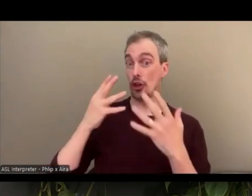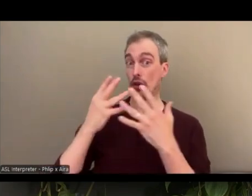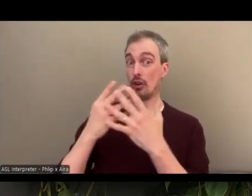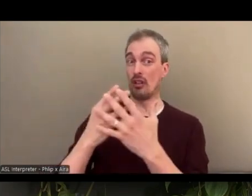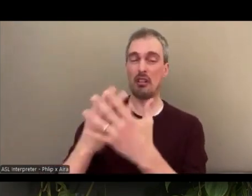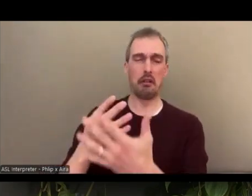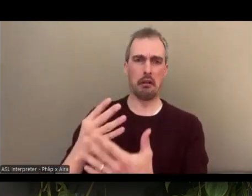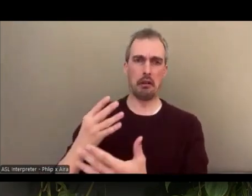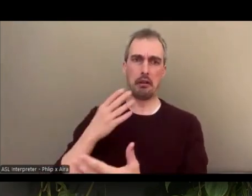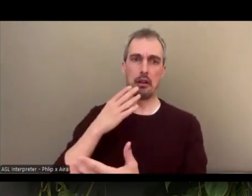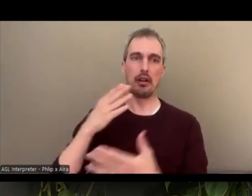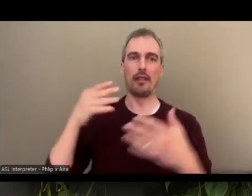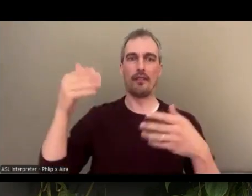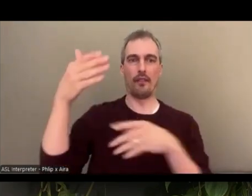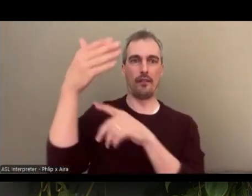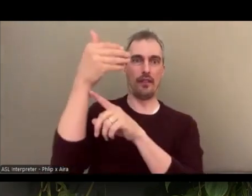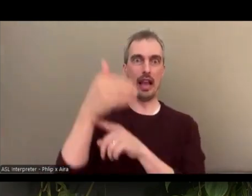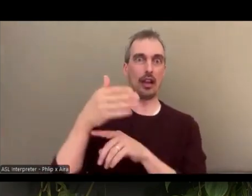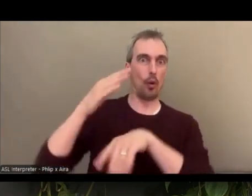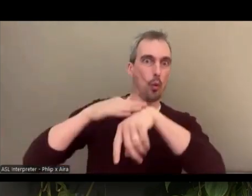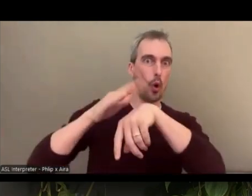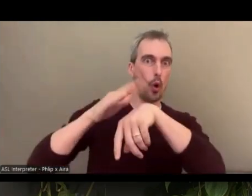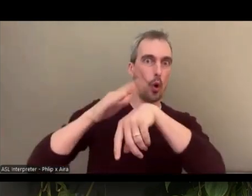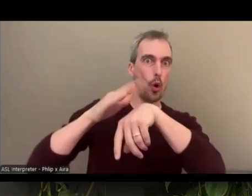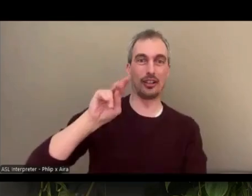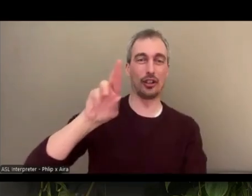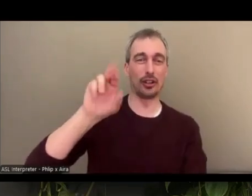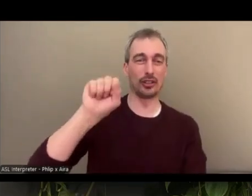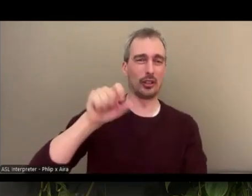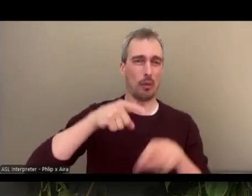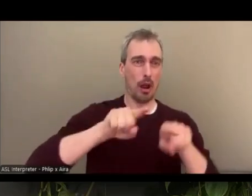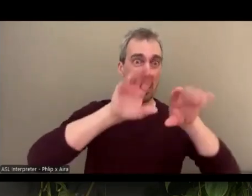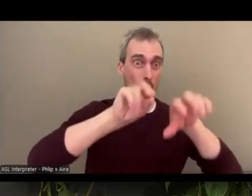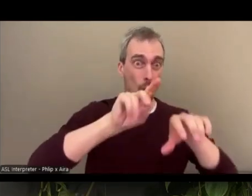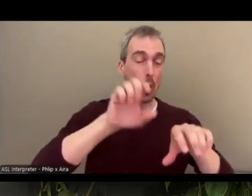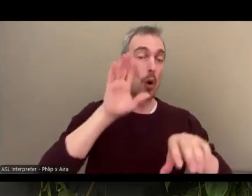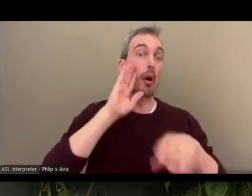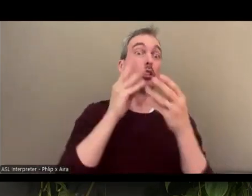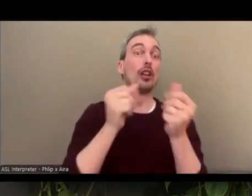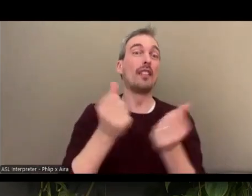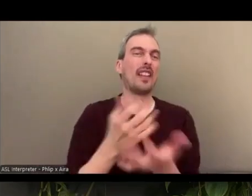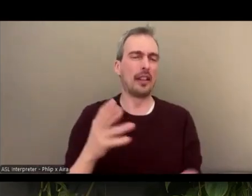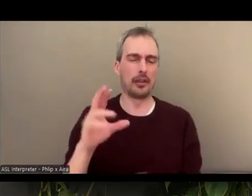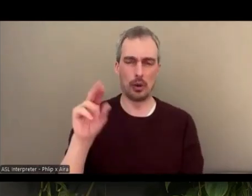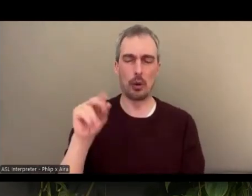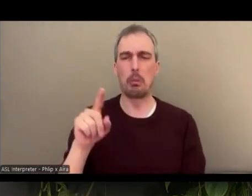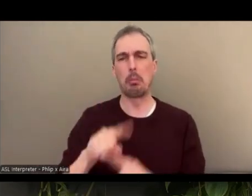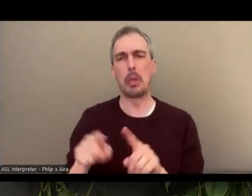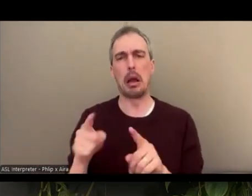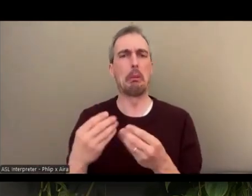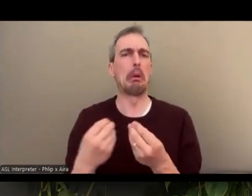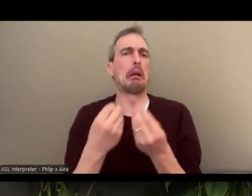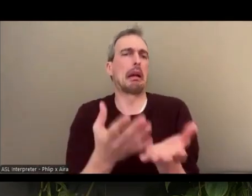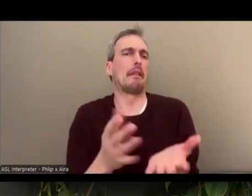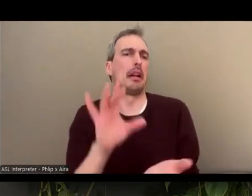So when we say partially implemented across all four stages, that's good for eight points. Okay? I'll explain the points in a second.